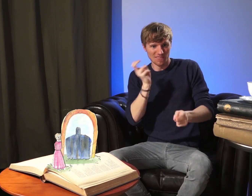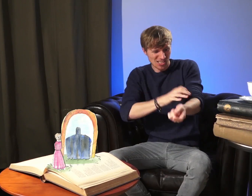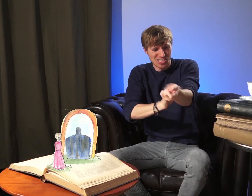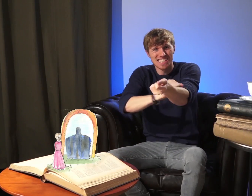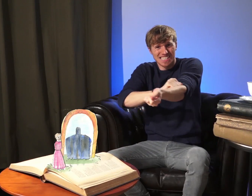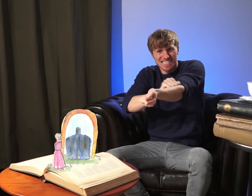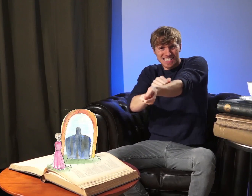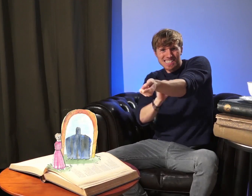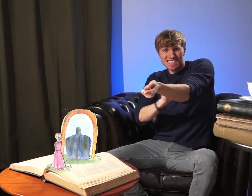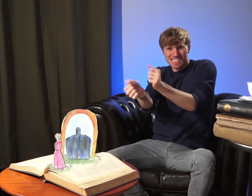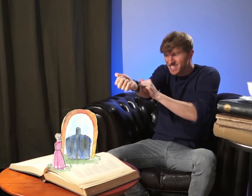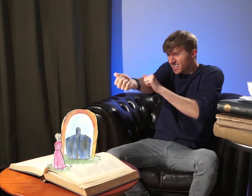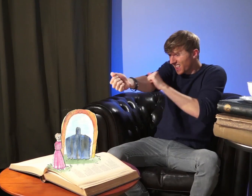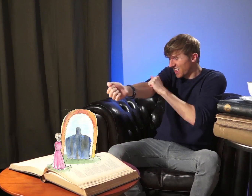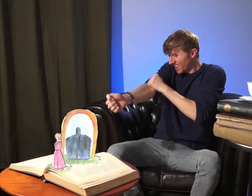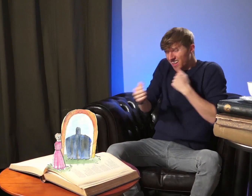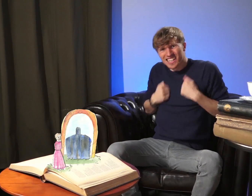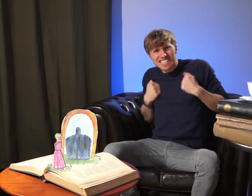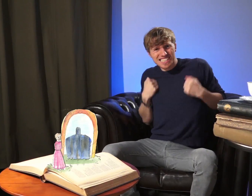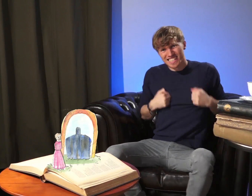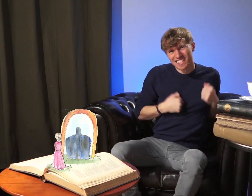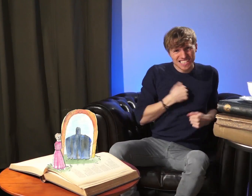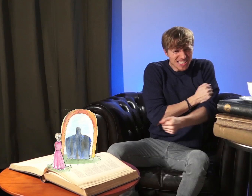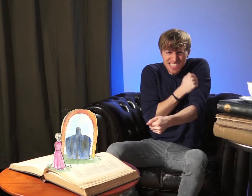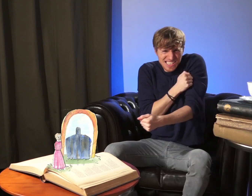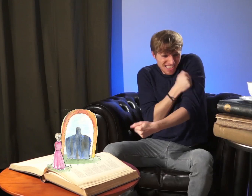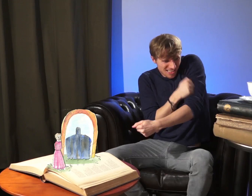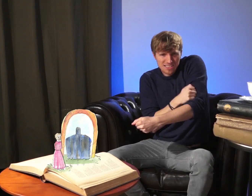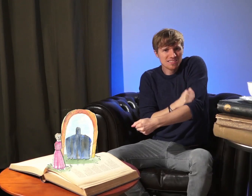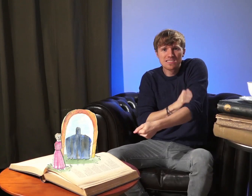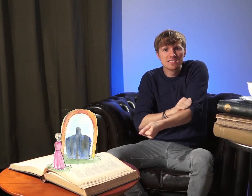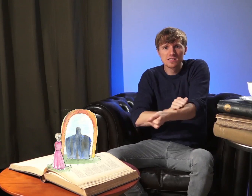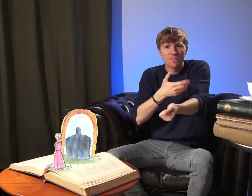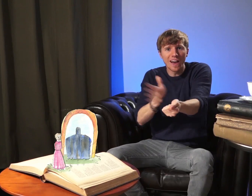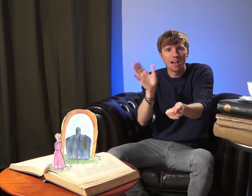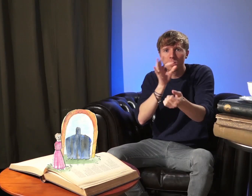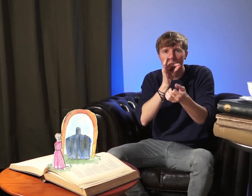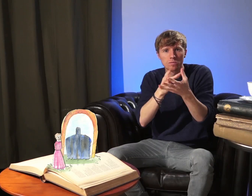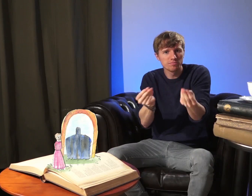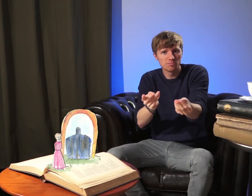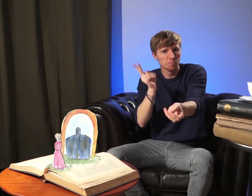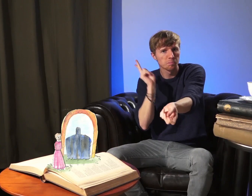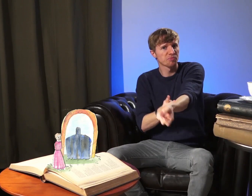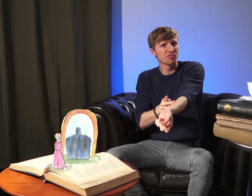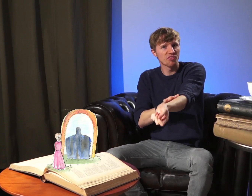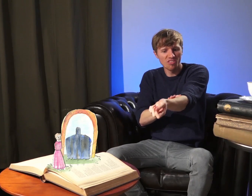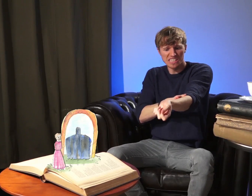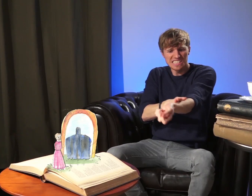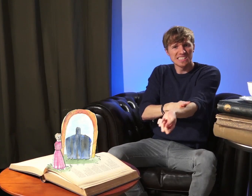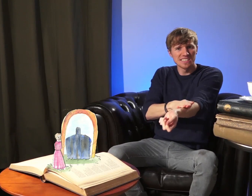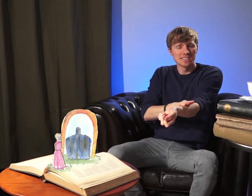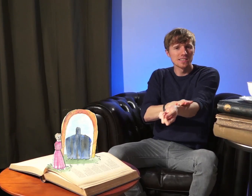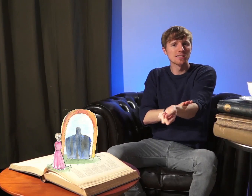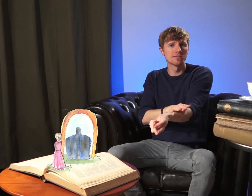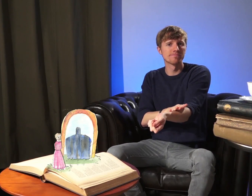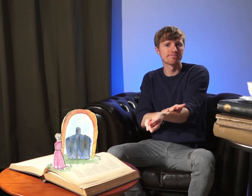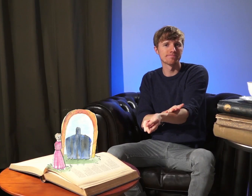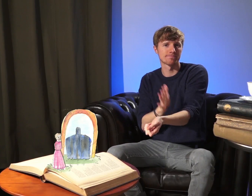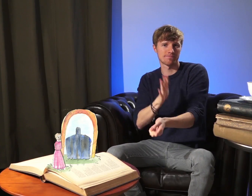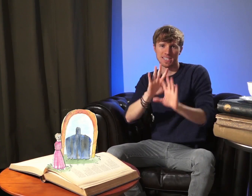The pitch wouldn´t come off. No matter how hard the girl tried.